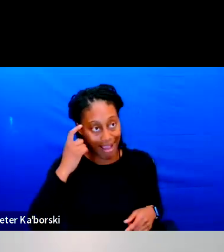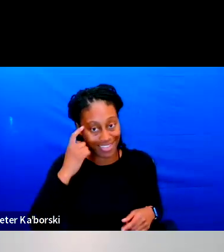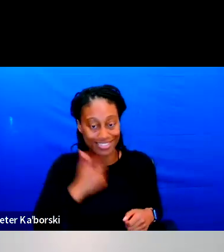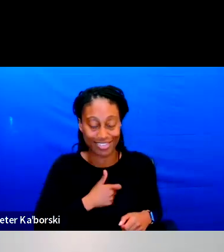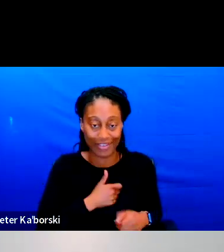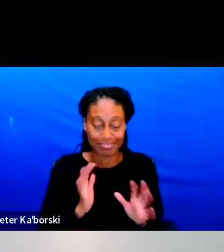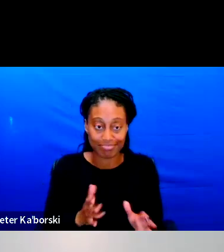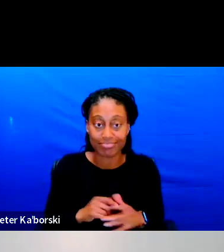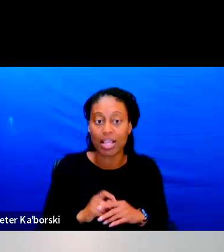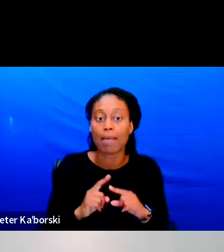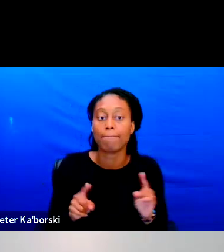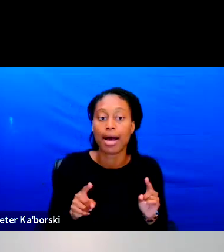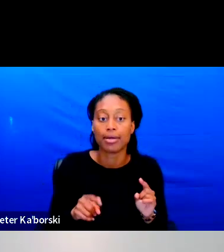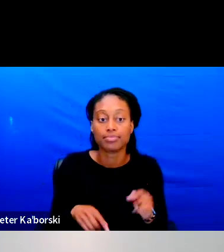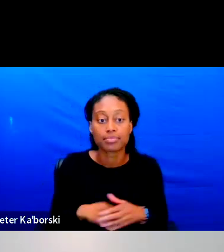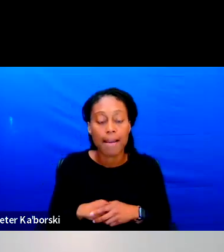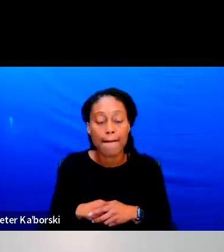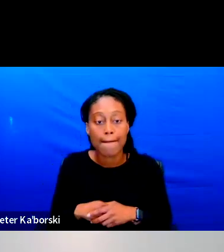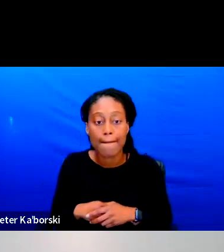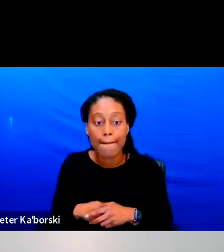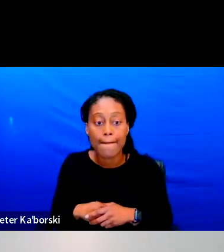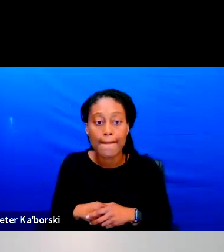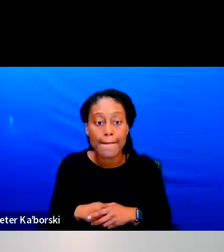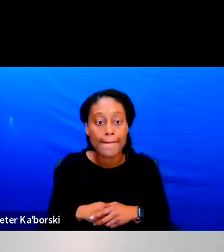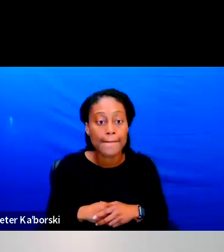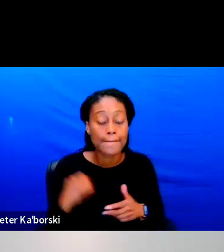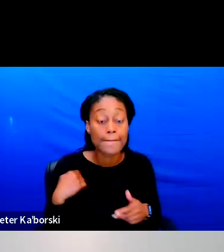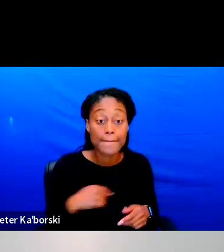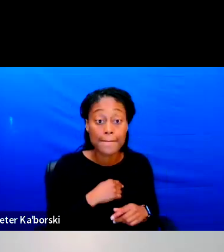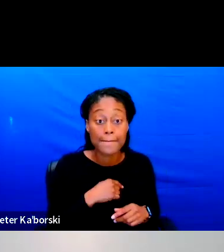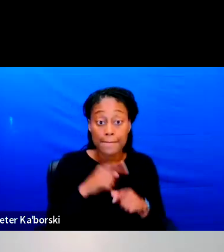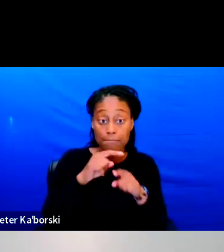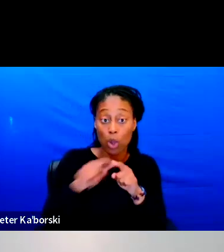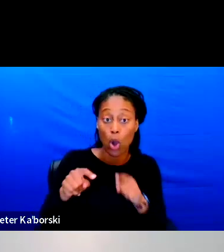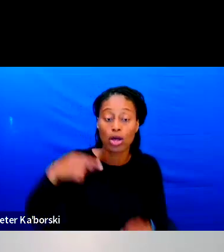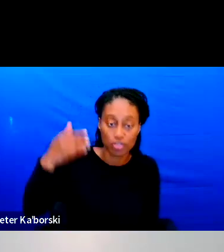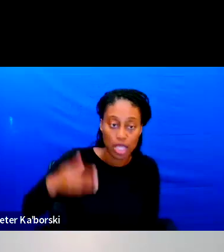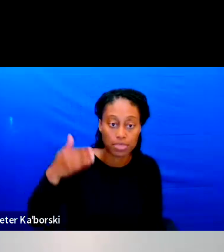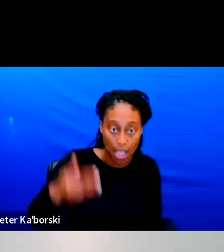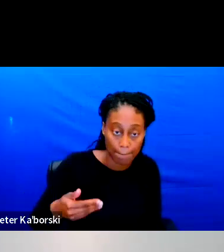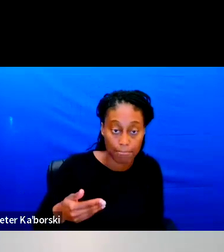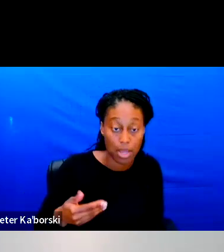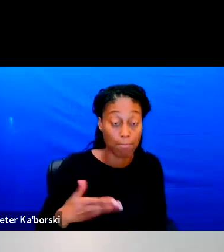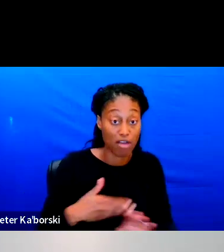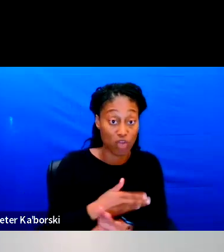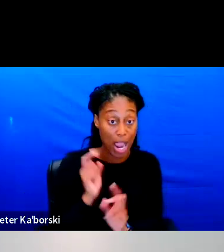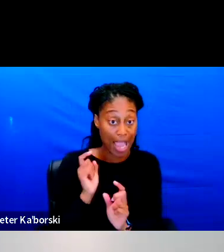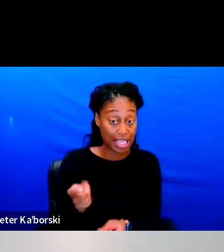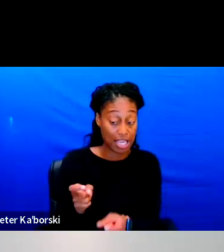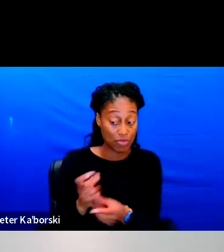Selina Butcher: I just Selina Butcher: we just call from time to time like before I give the resource to the consumer.